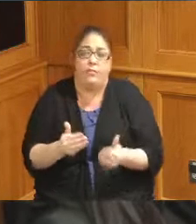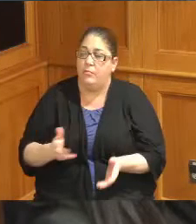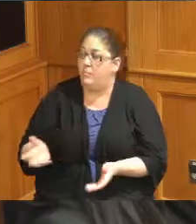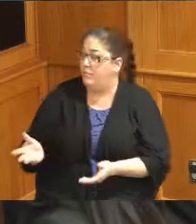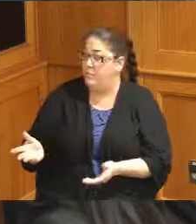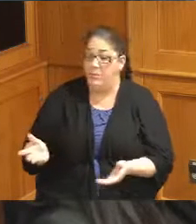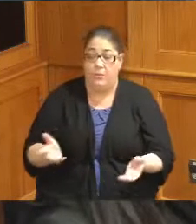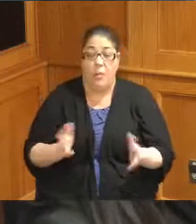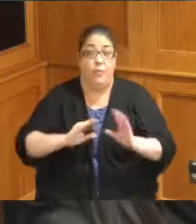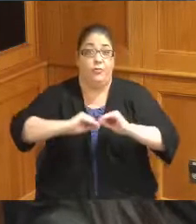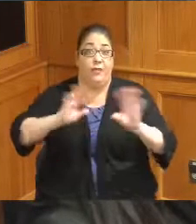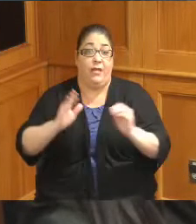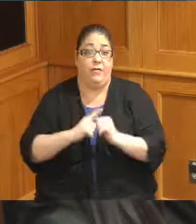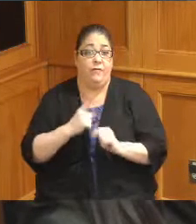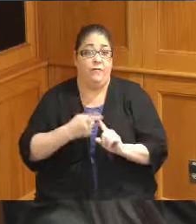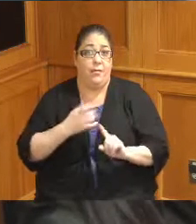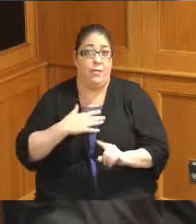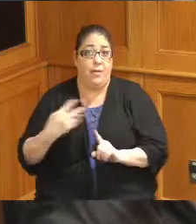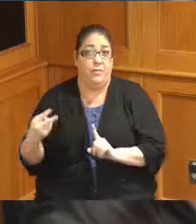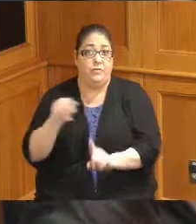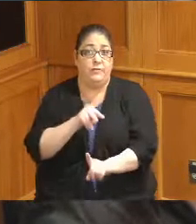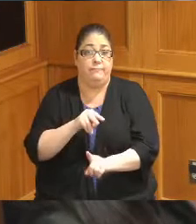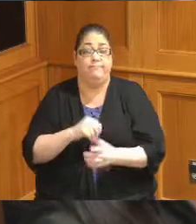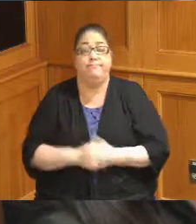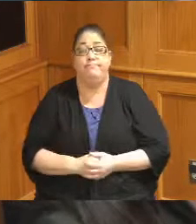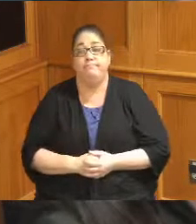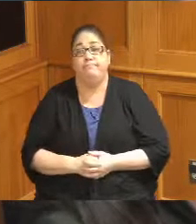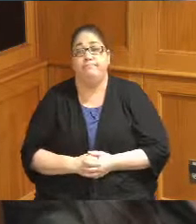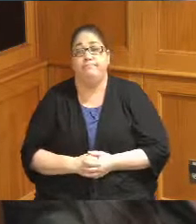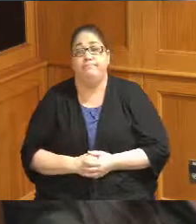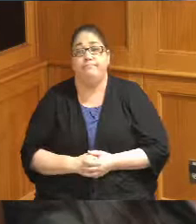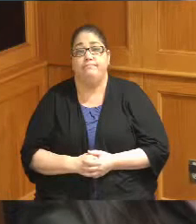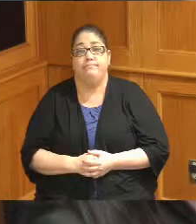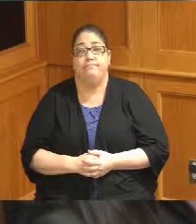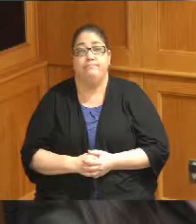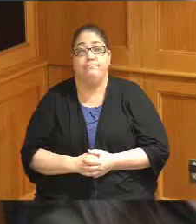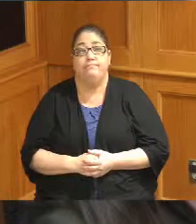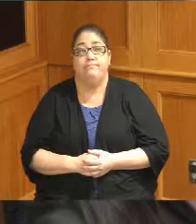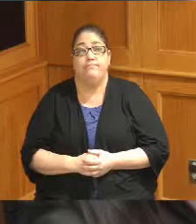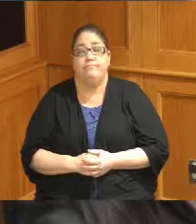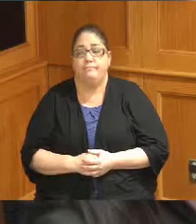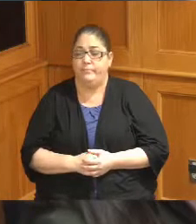my position so that's what I wanted to add today like I said I was going to let it go but it just